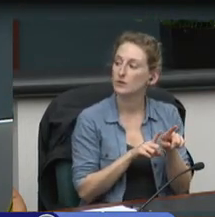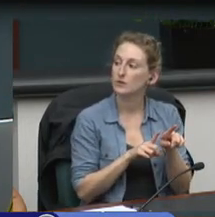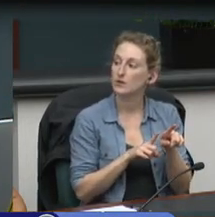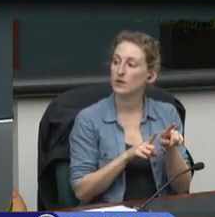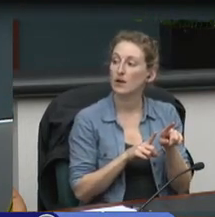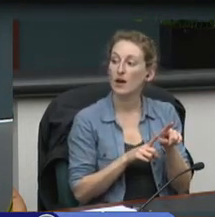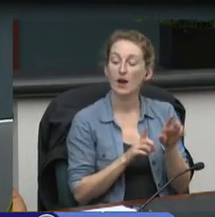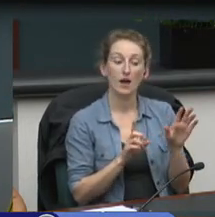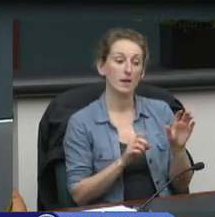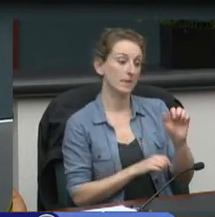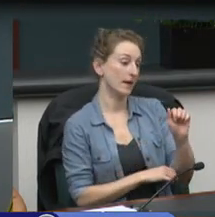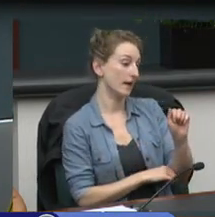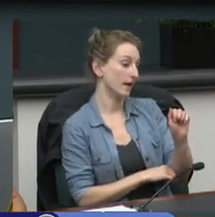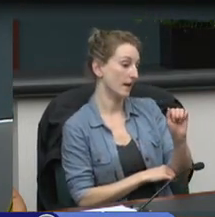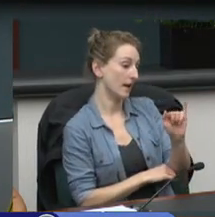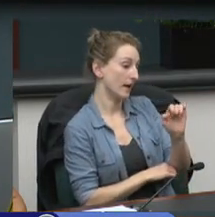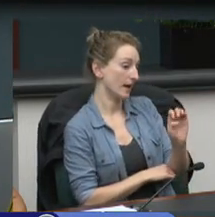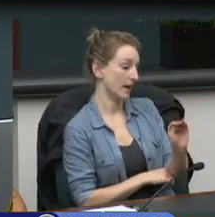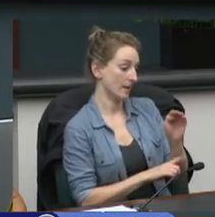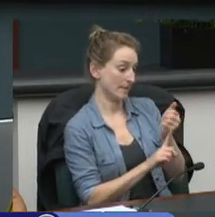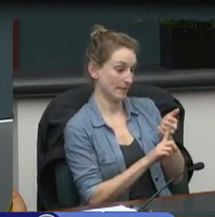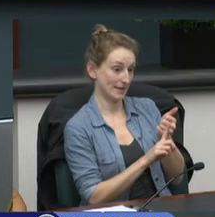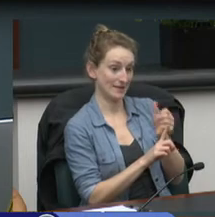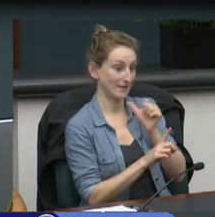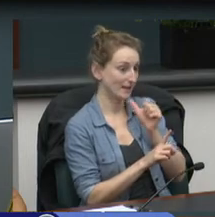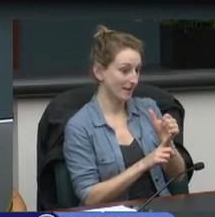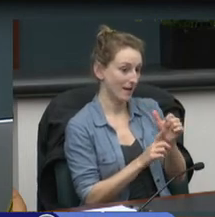definition section we need to define it and that might also be an opportunity to